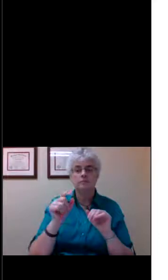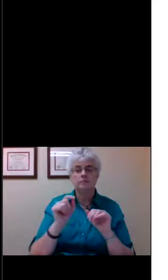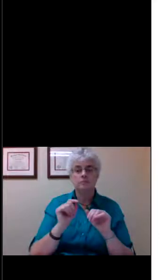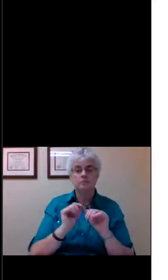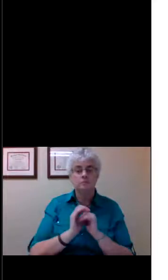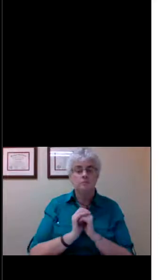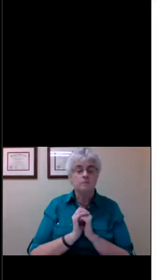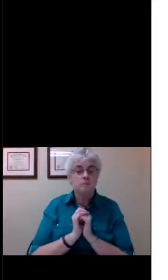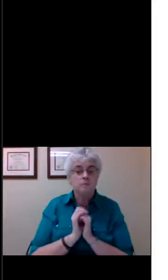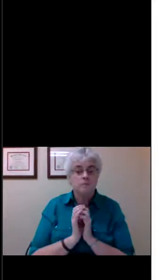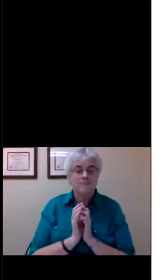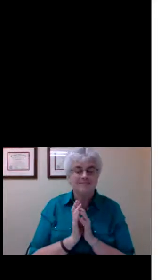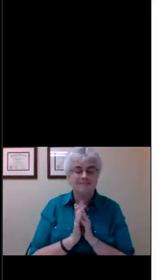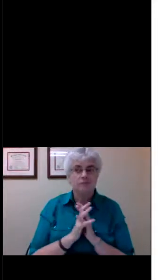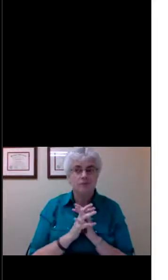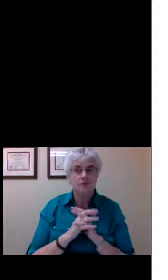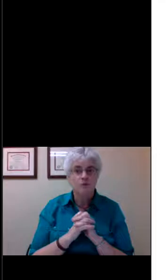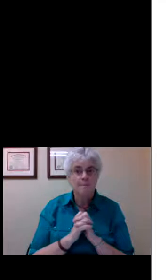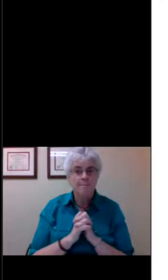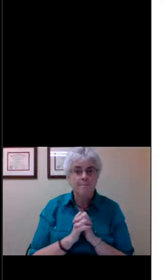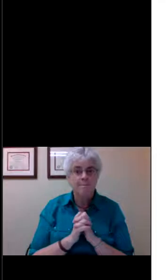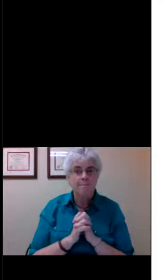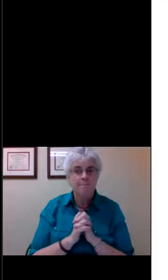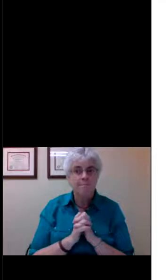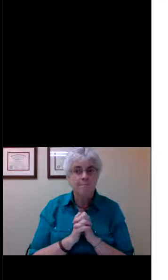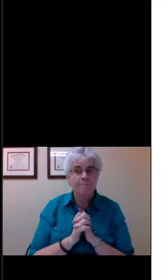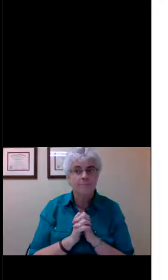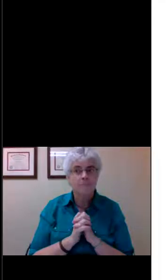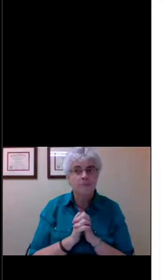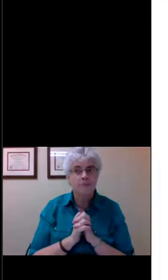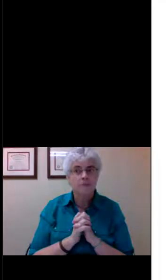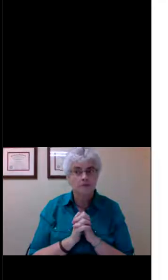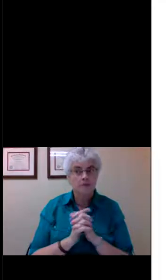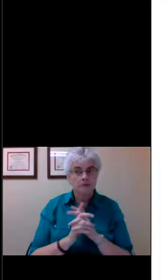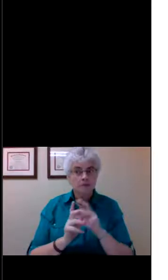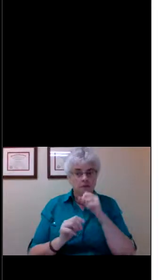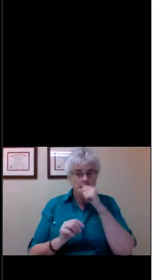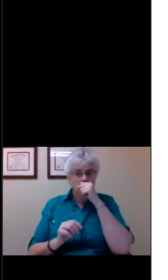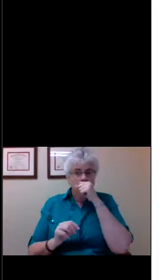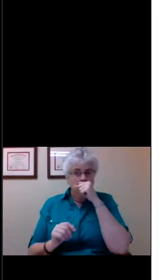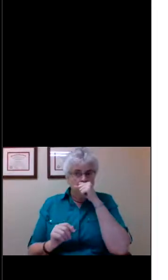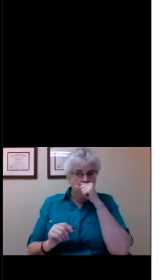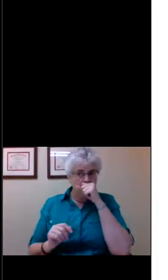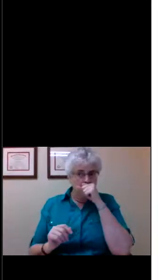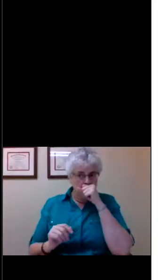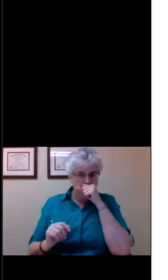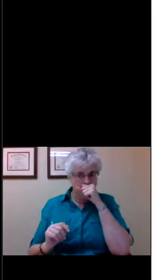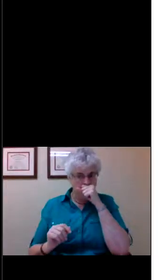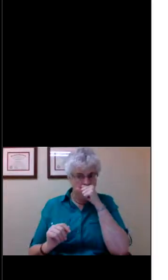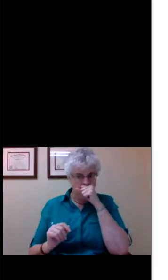please pop back into the question box and let me know if you need a